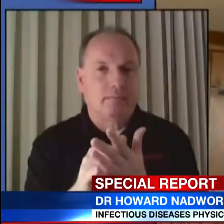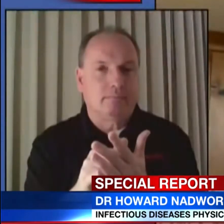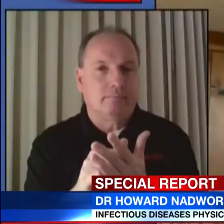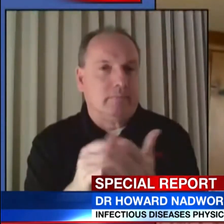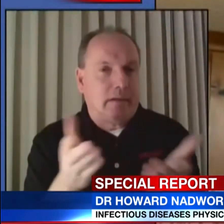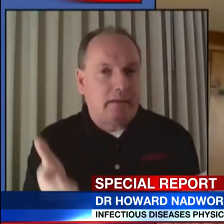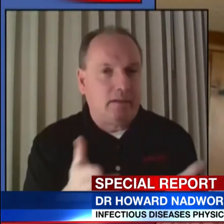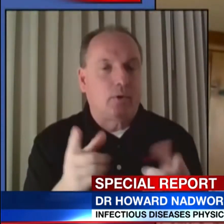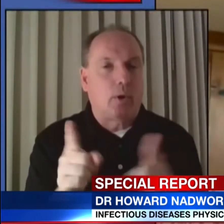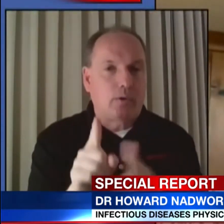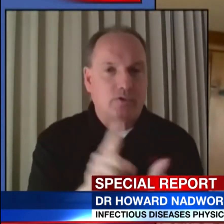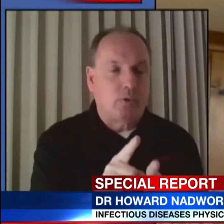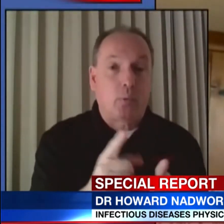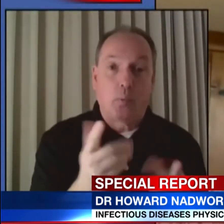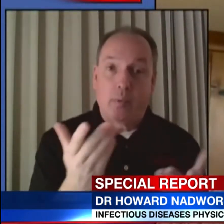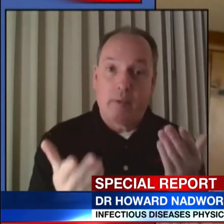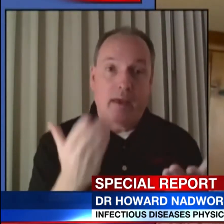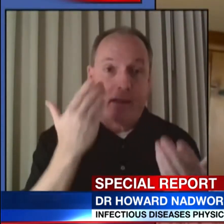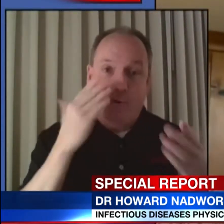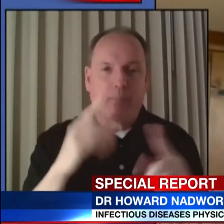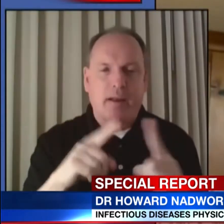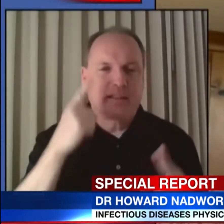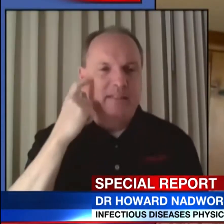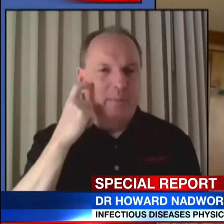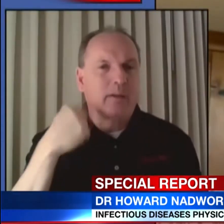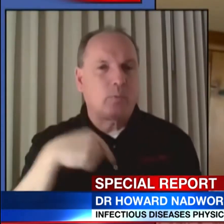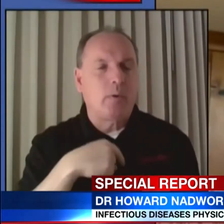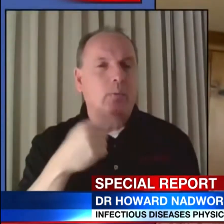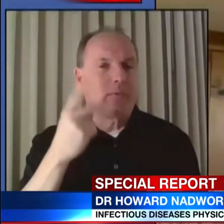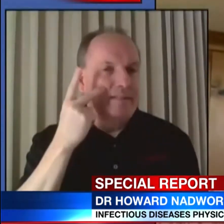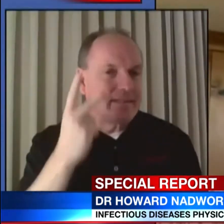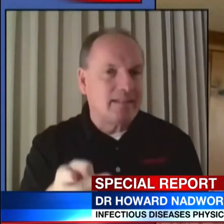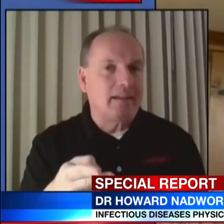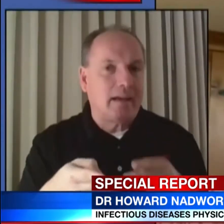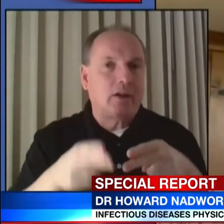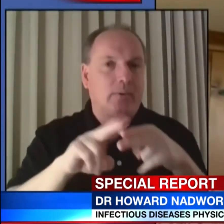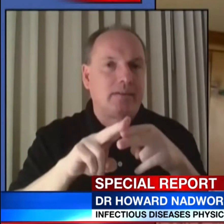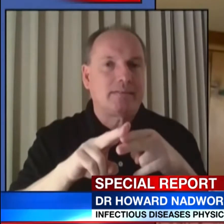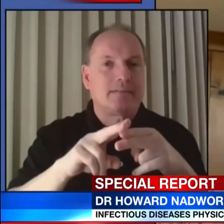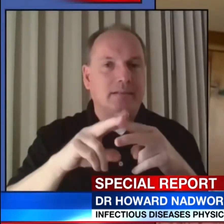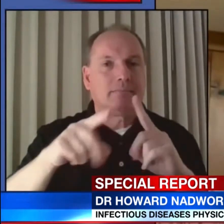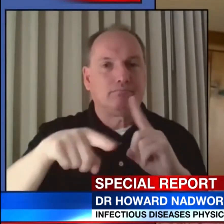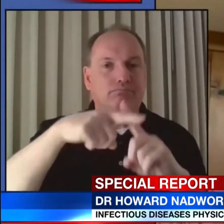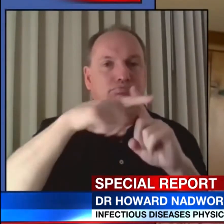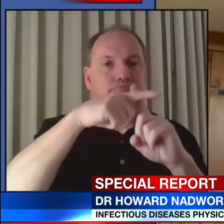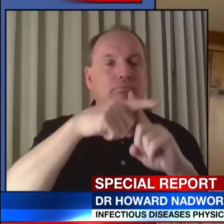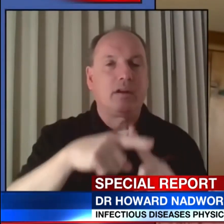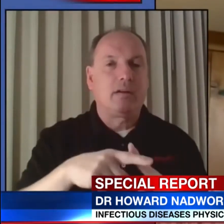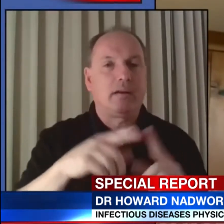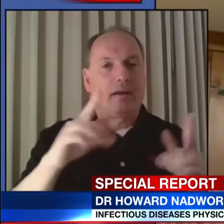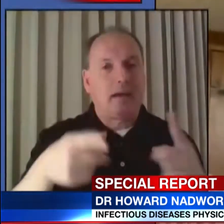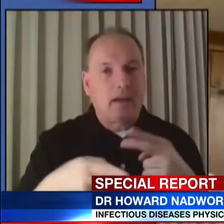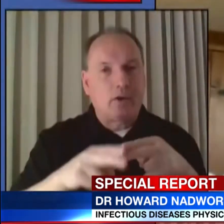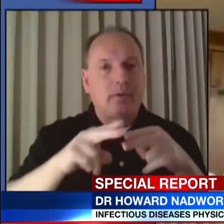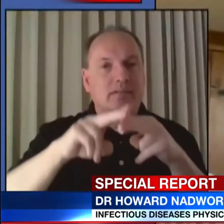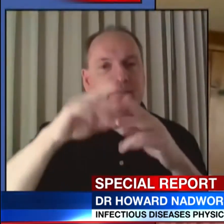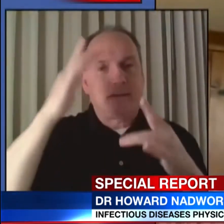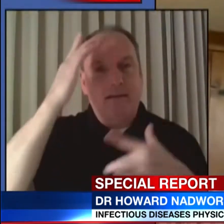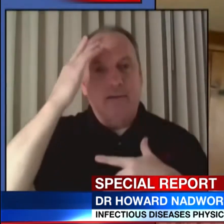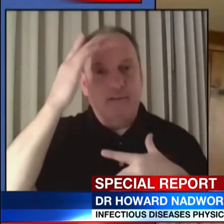BEEN FOUND IN UPSTATE NEW YORK SUGGESTS THAT WE WILL WE MAY NOT KNOW IT.